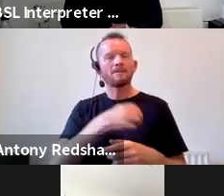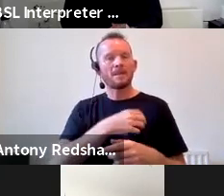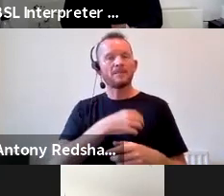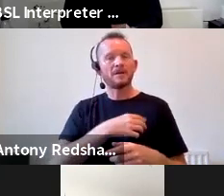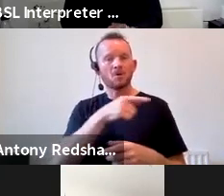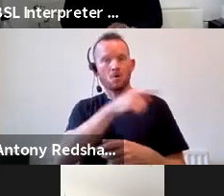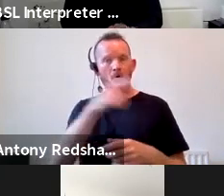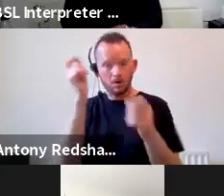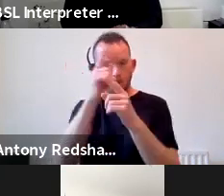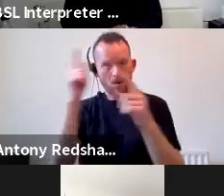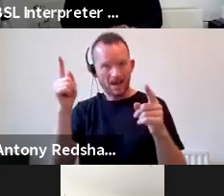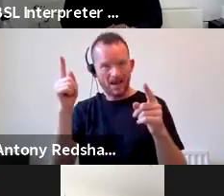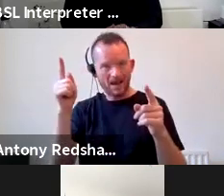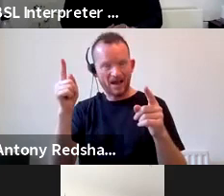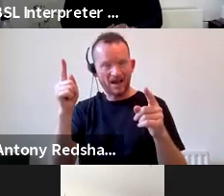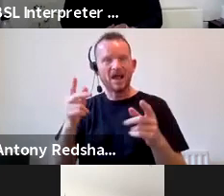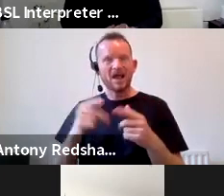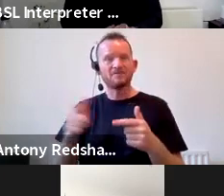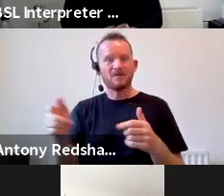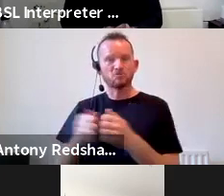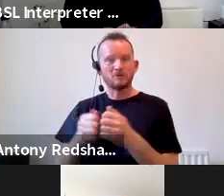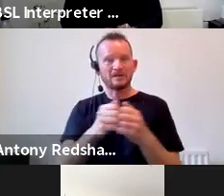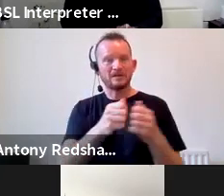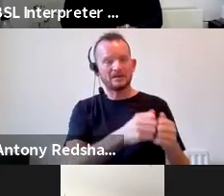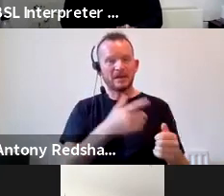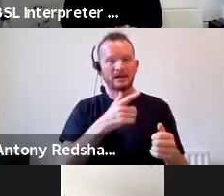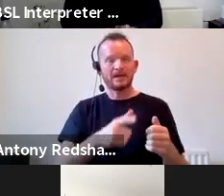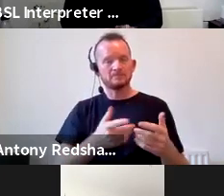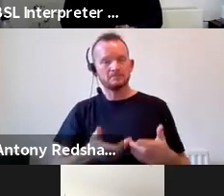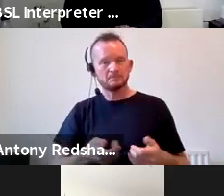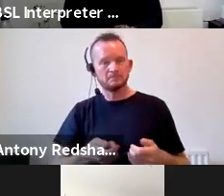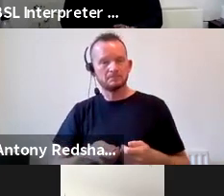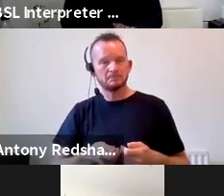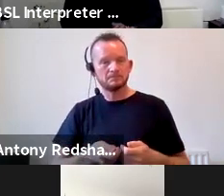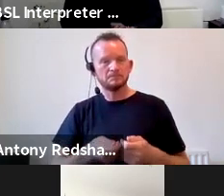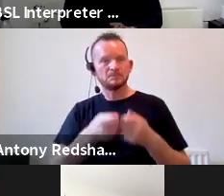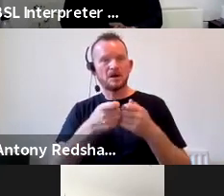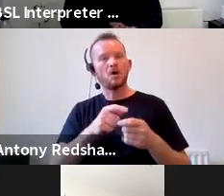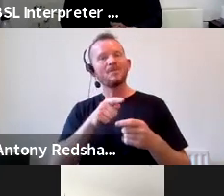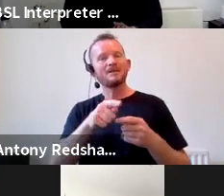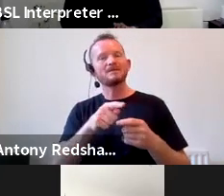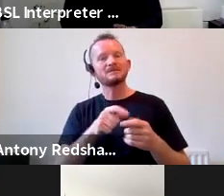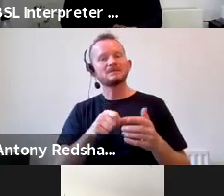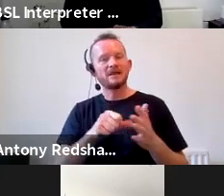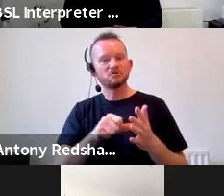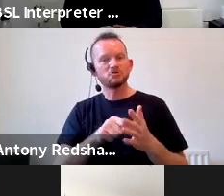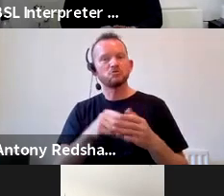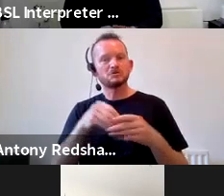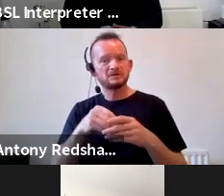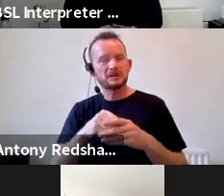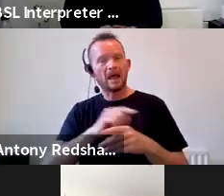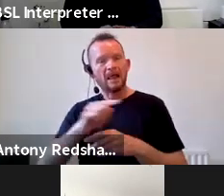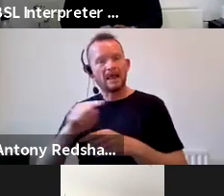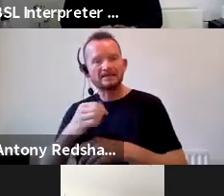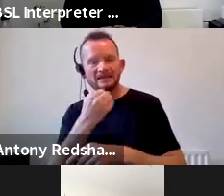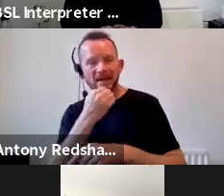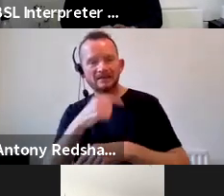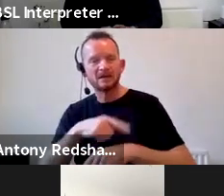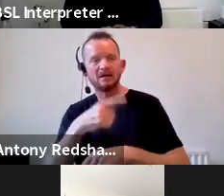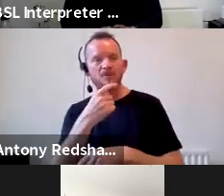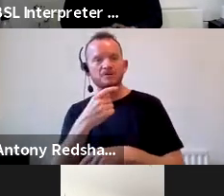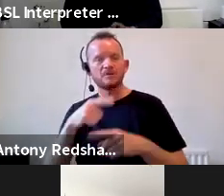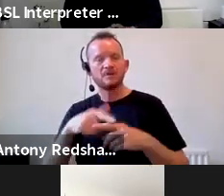And if people are agreeable that we can also highlight these issues with you today.